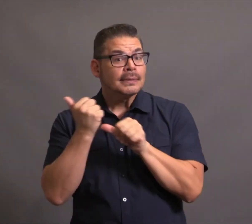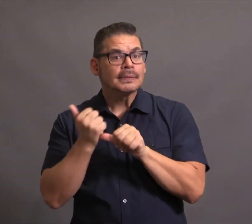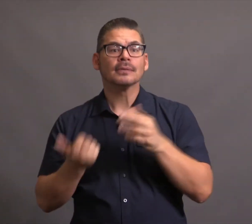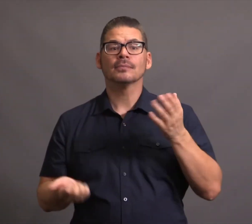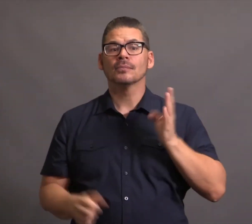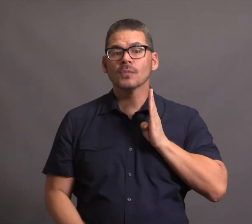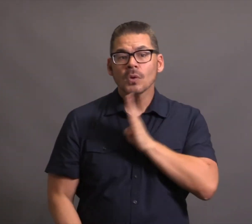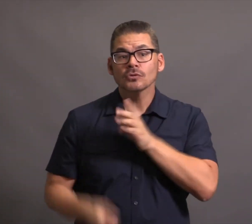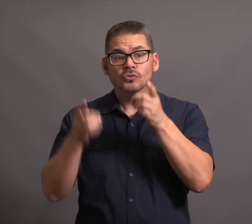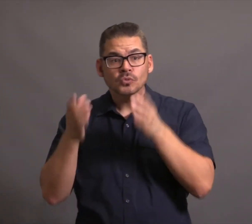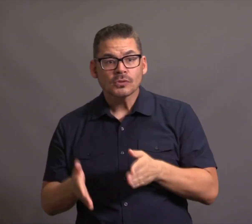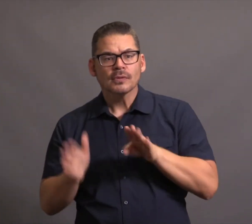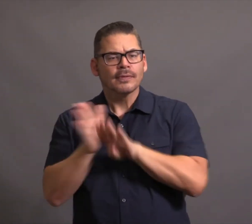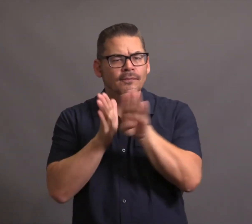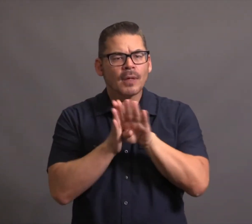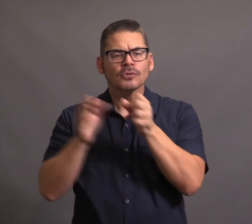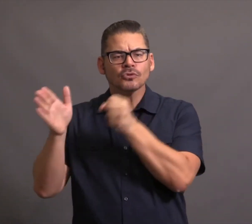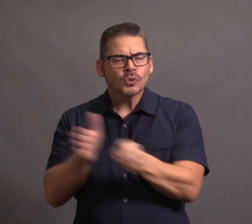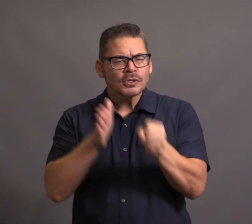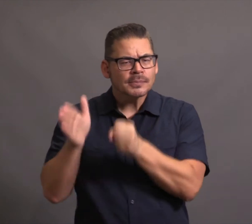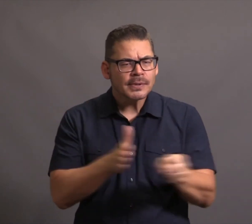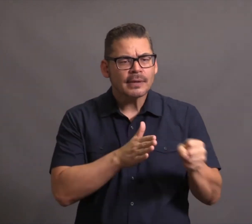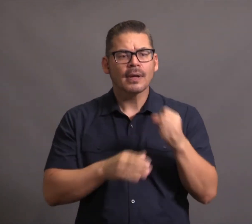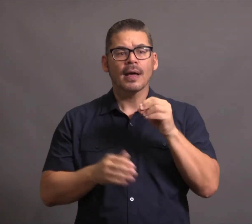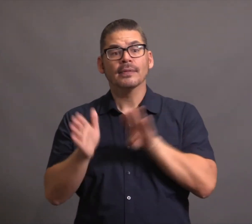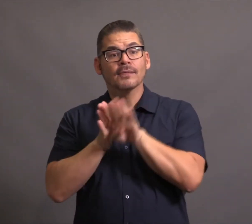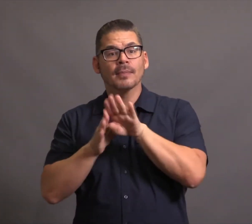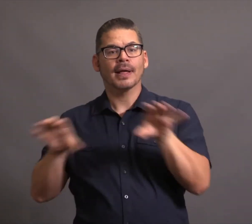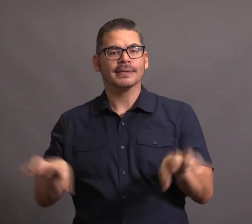Assist the Board of Directors in the development of strategic plans and development activities.